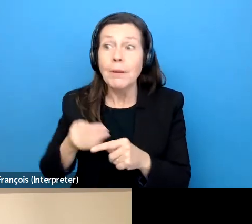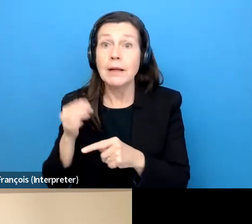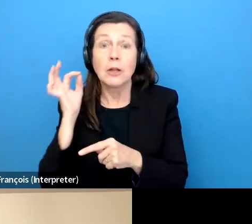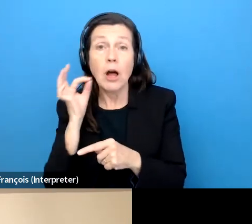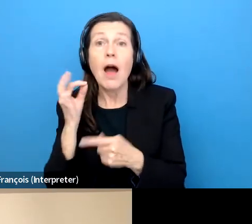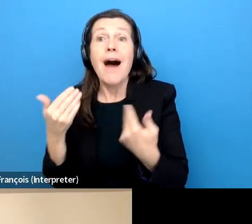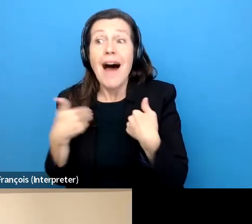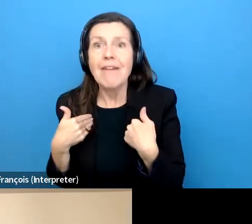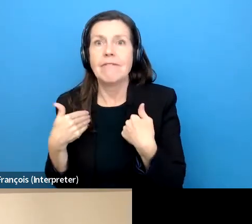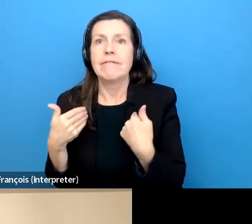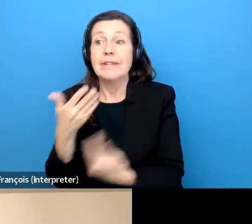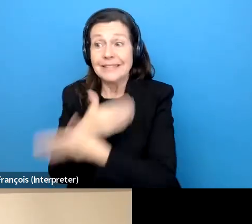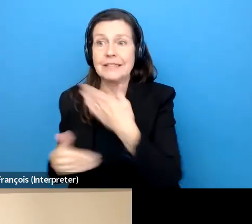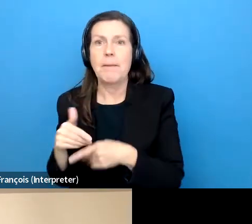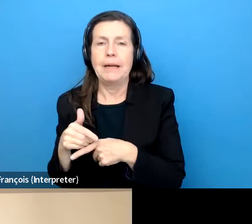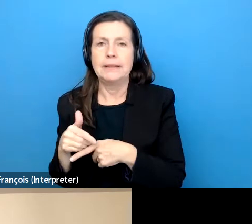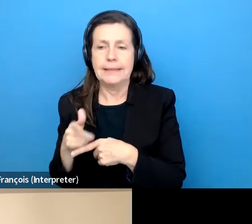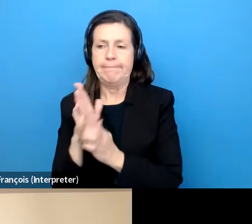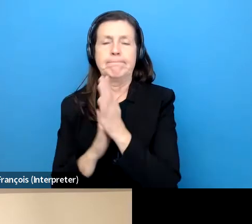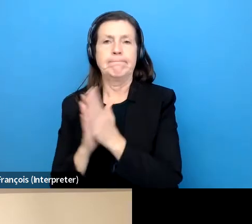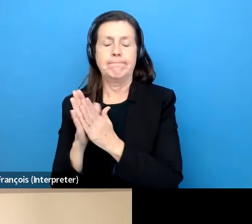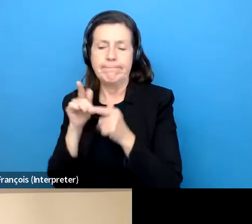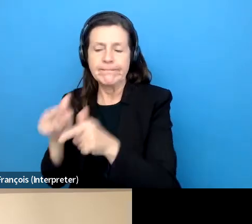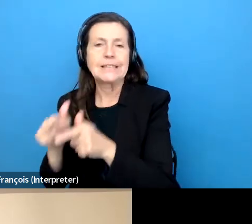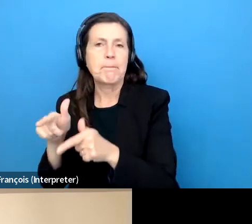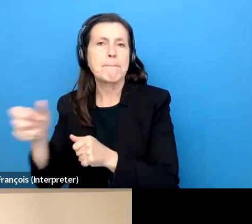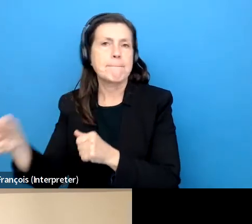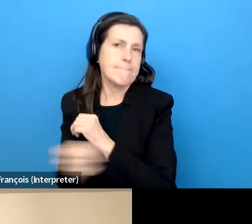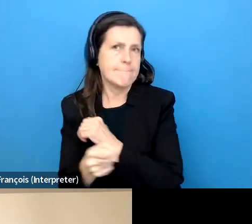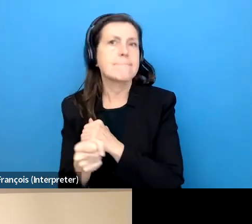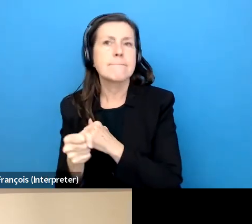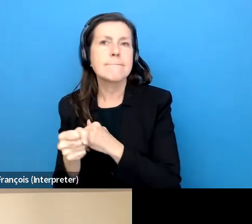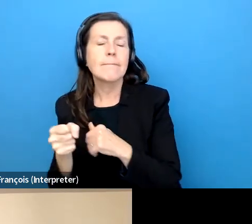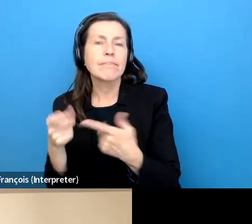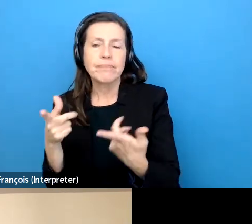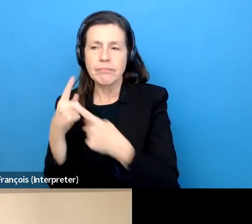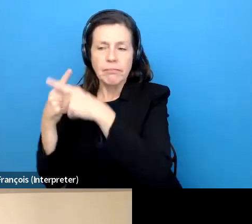to look for new victims with a goal, to find them being exploited sexually.